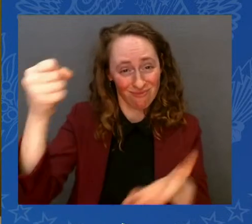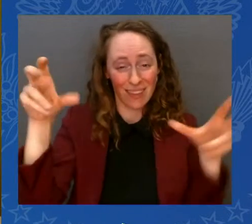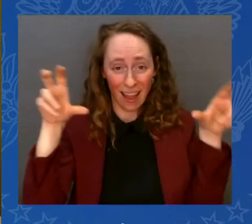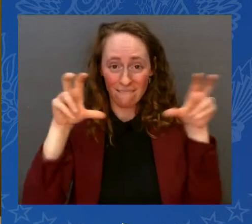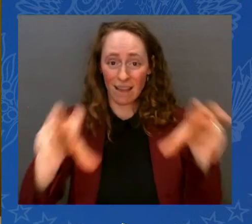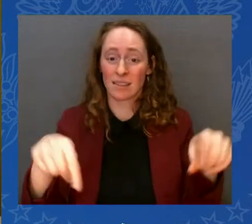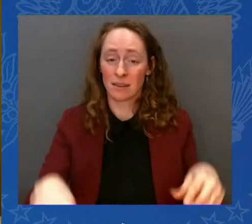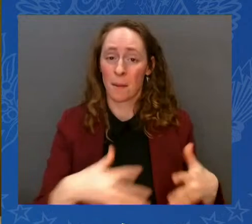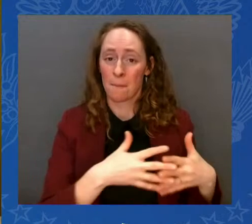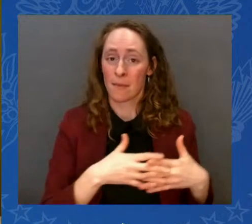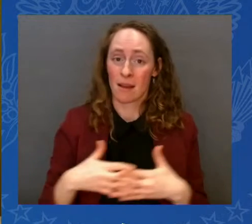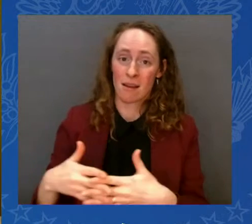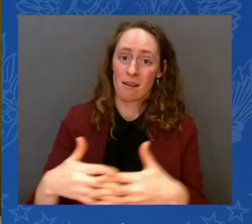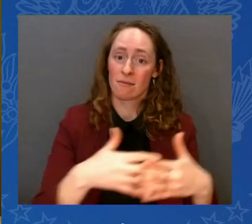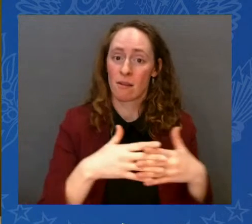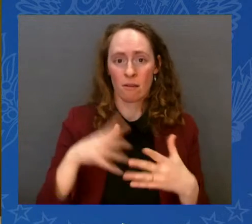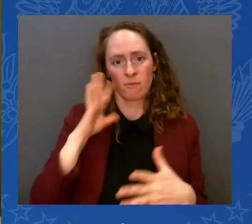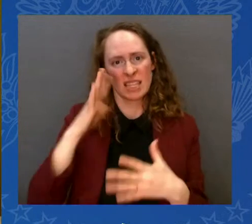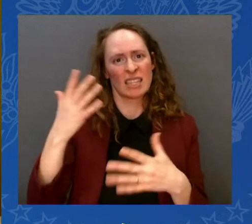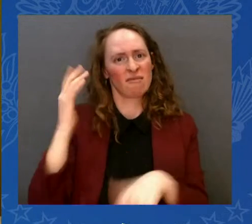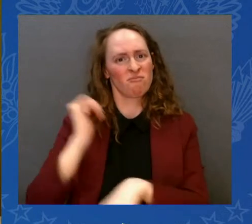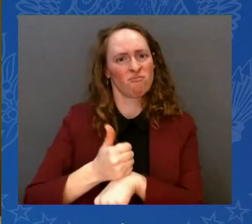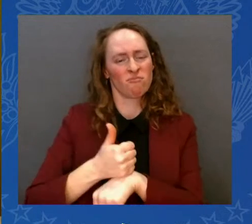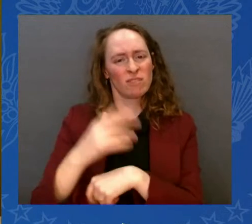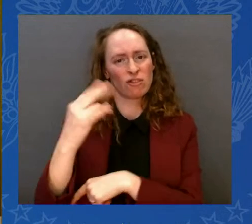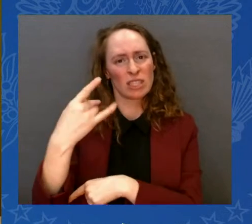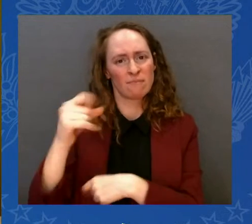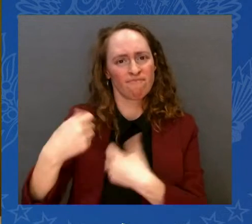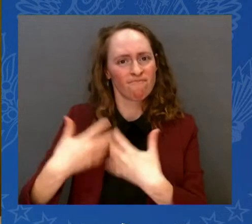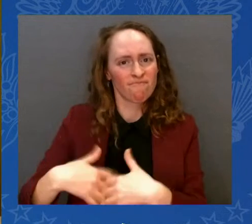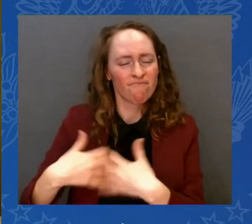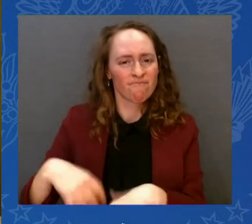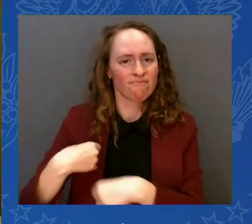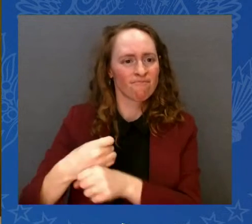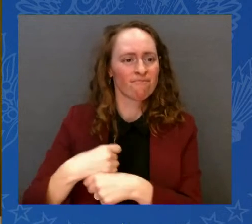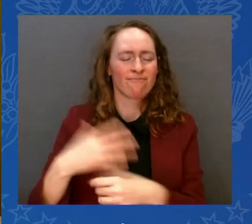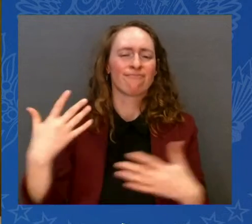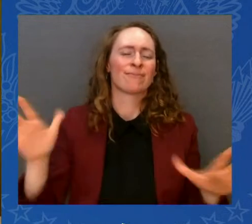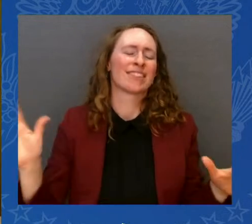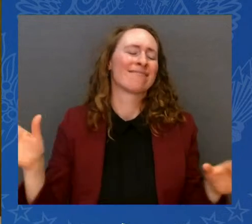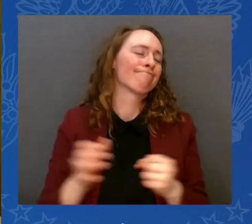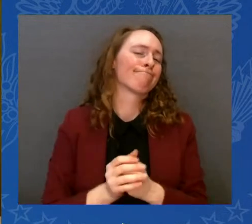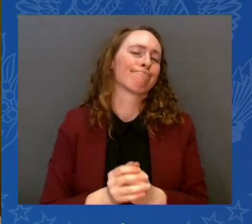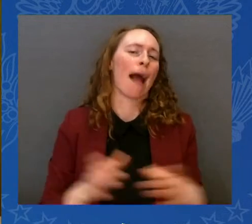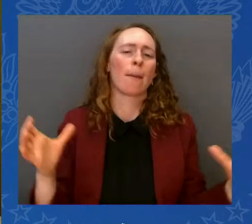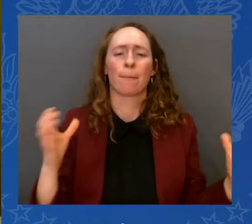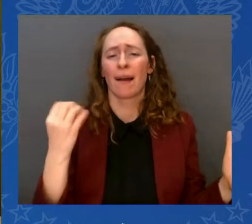And we go down the list. And so, I just think that one of the things we have a chance